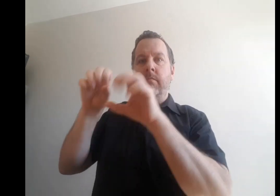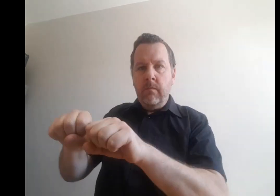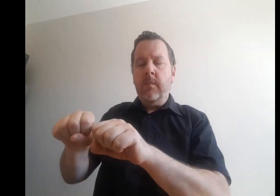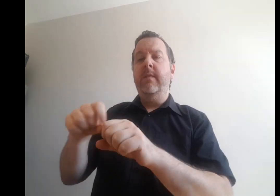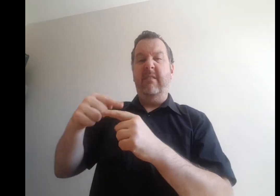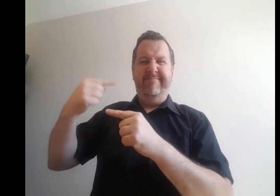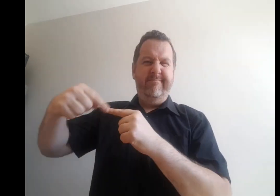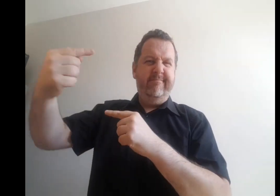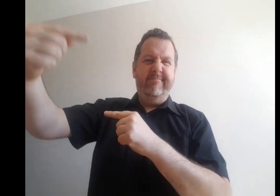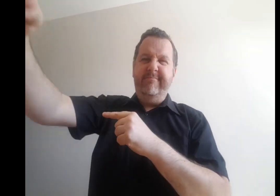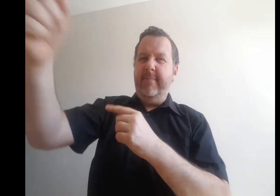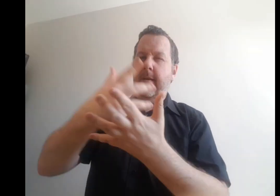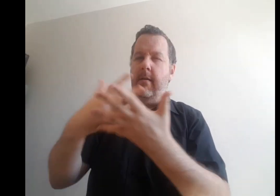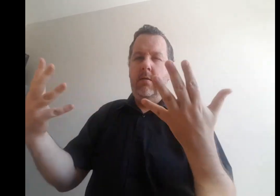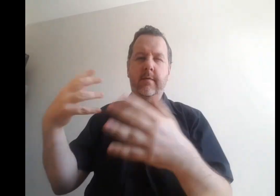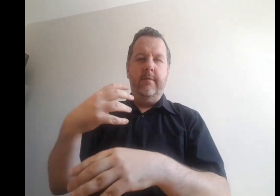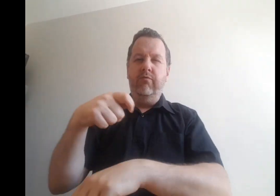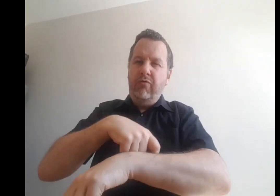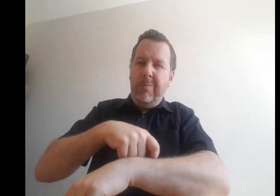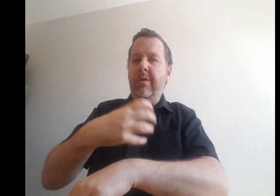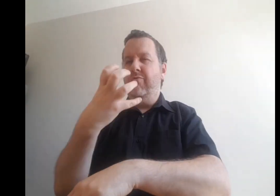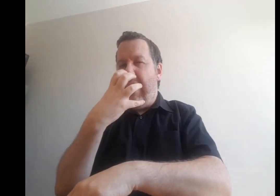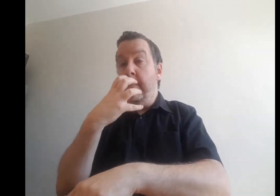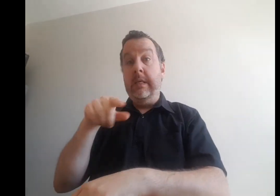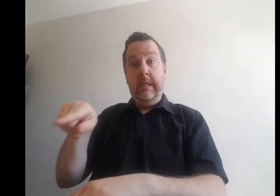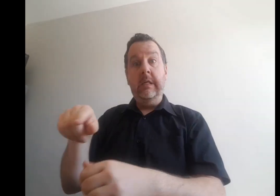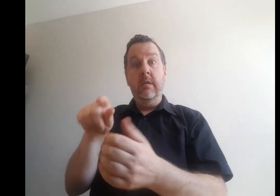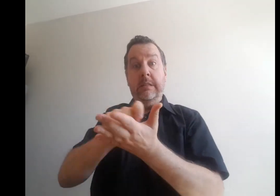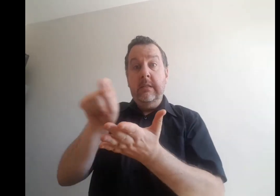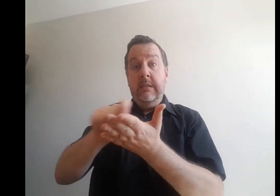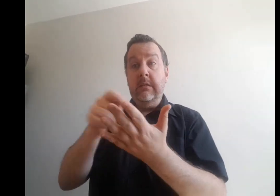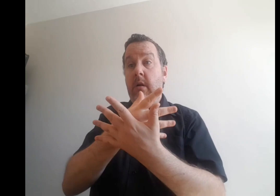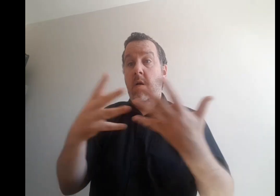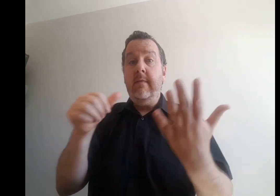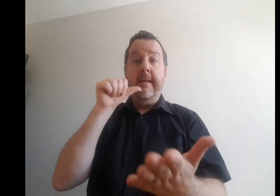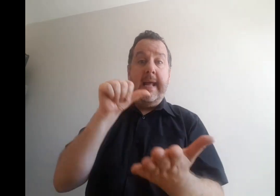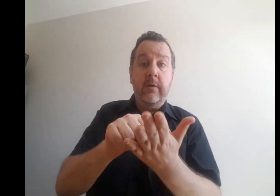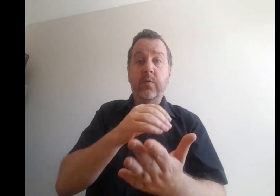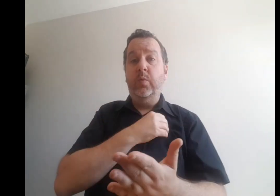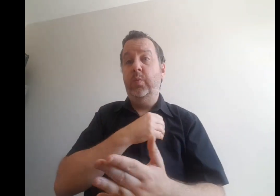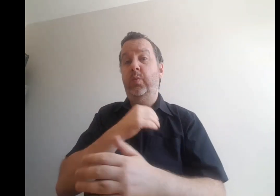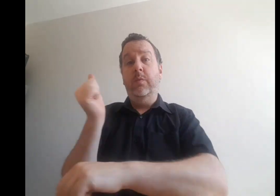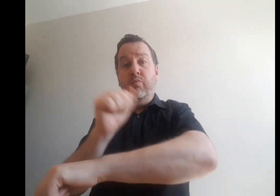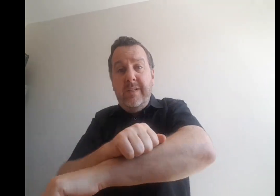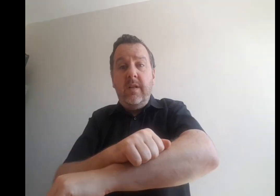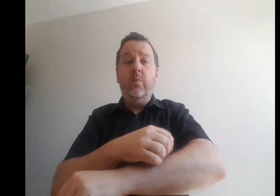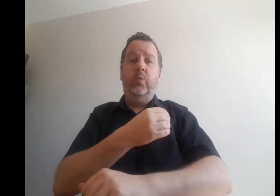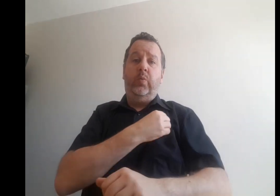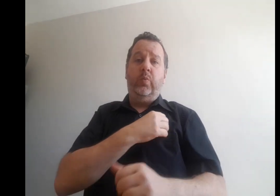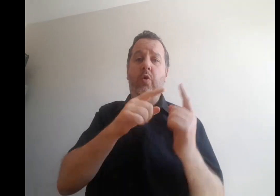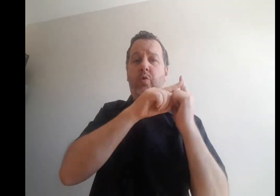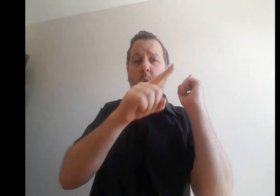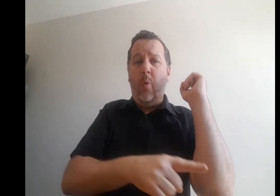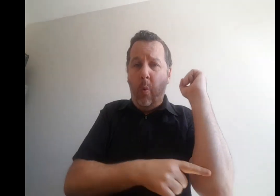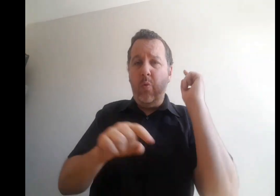And there's so many petitions that he's written, letters to the Lord Lieutenant, and letters to the prison authorities, basically saying,